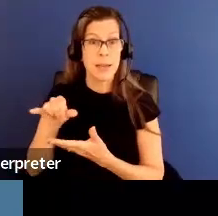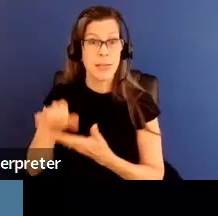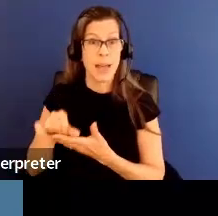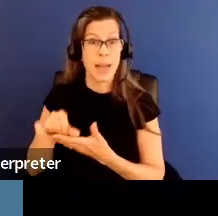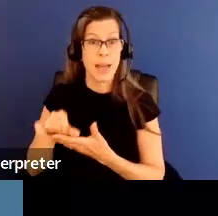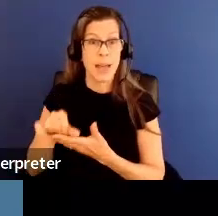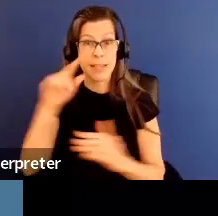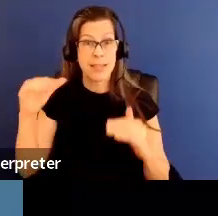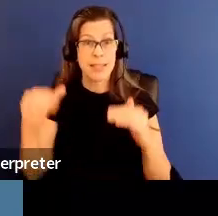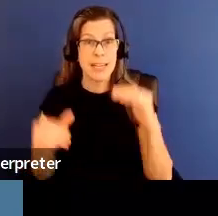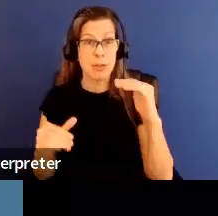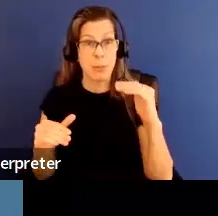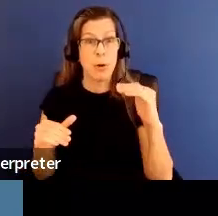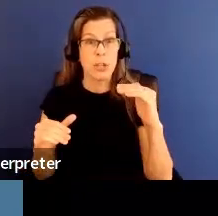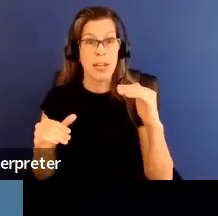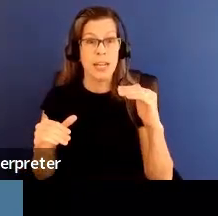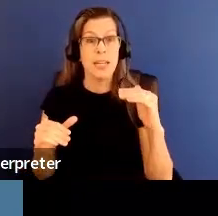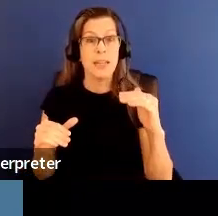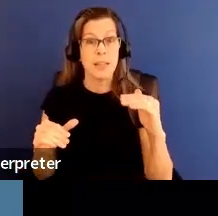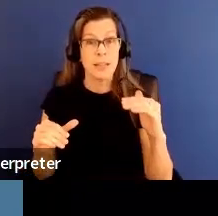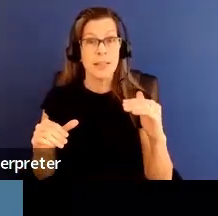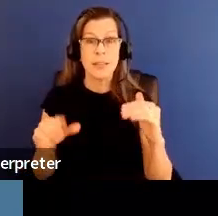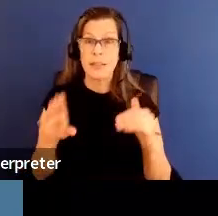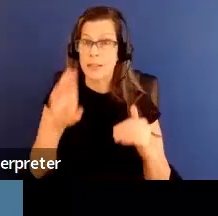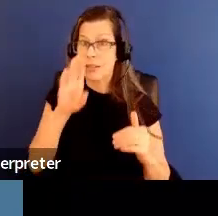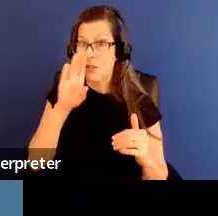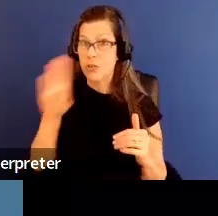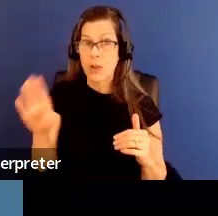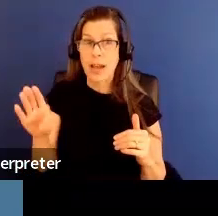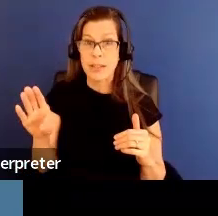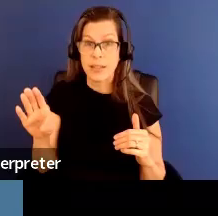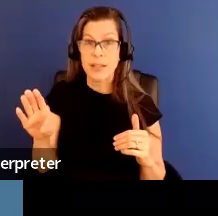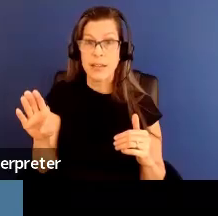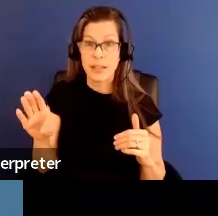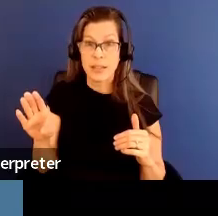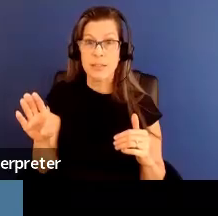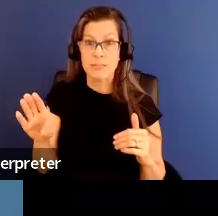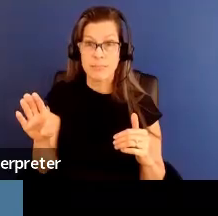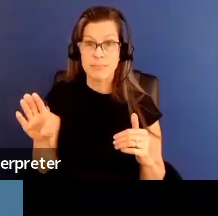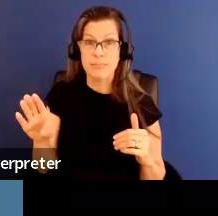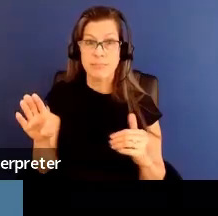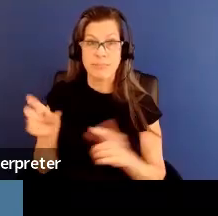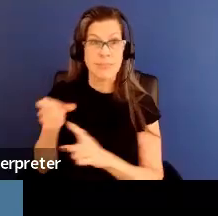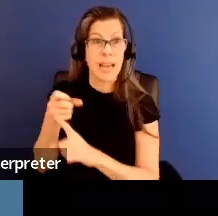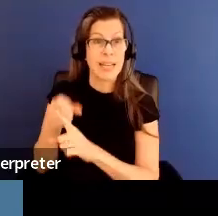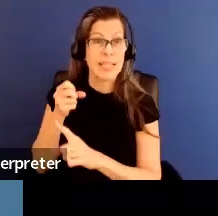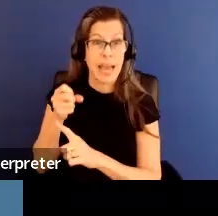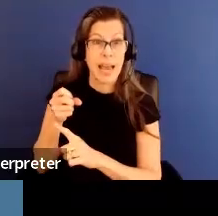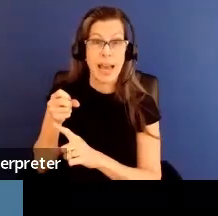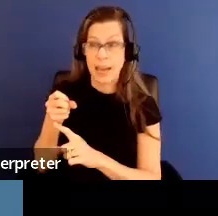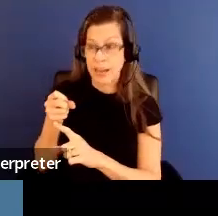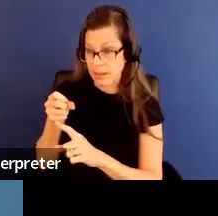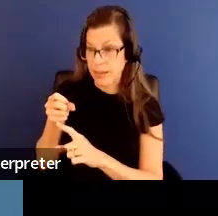adds up. And especially for people with disabilities who are often those who need those medications